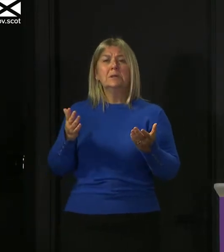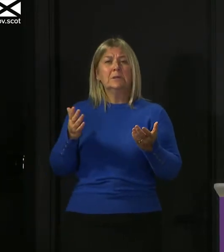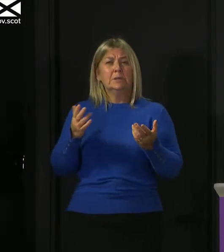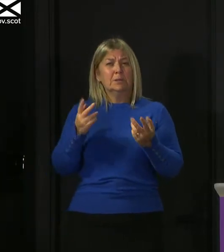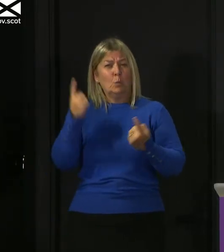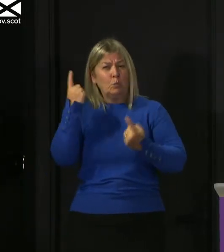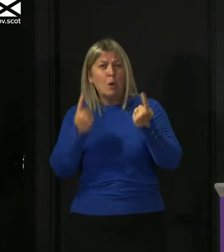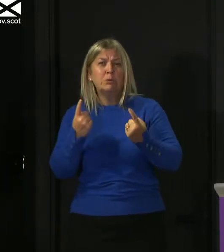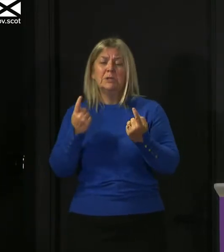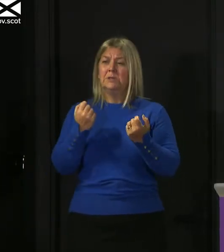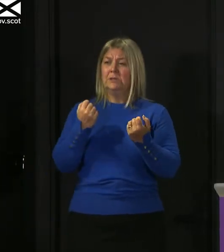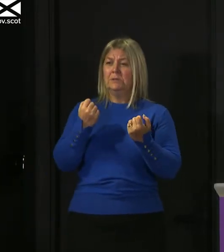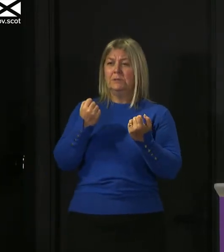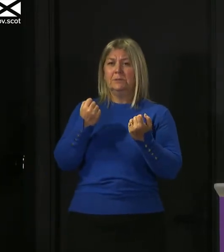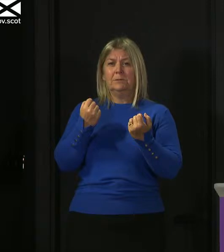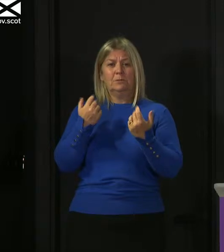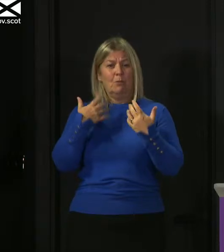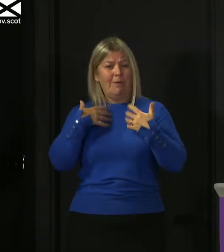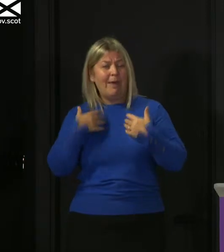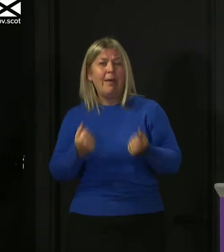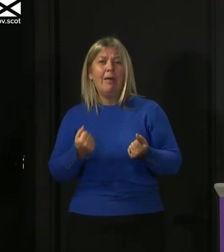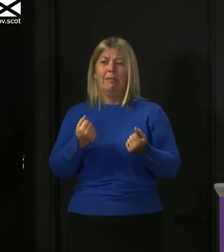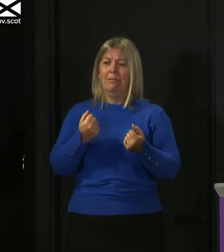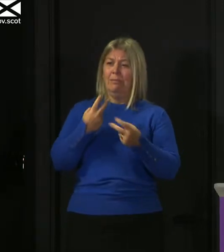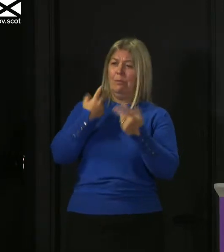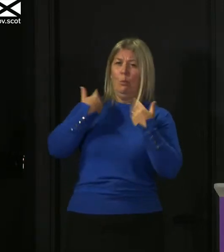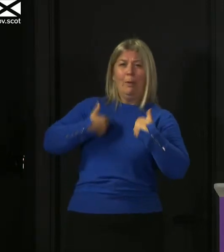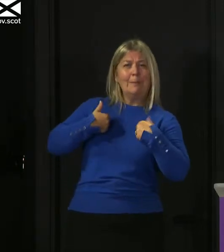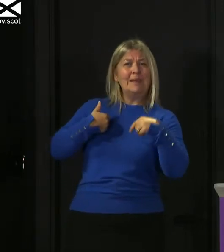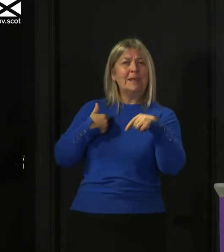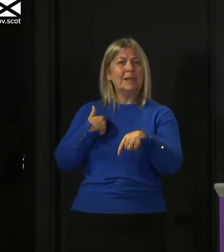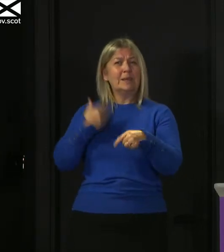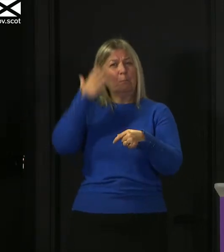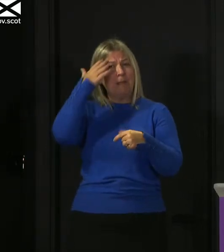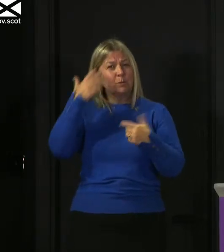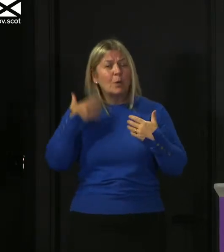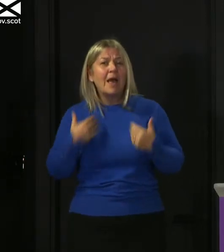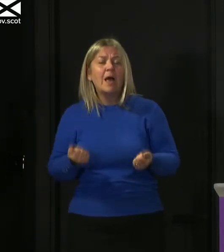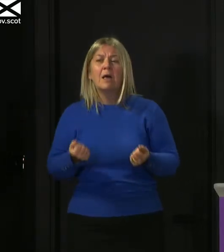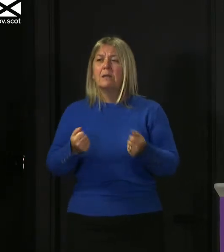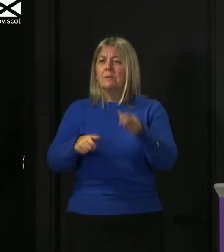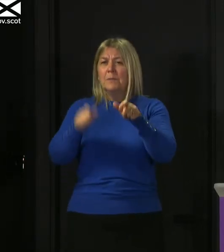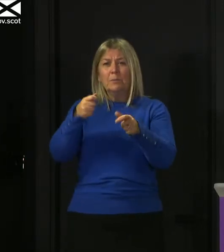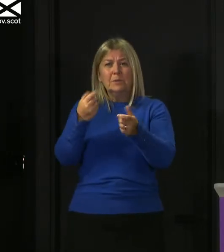very real impact on mental health and well-being more generally and on people's financial and